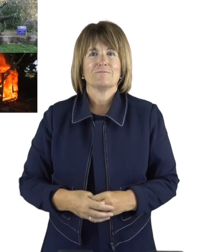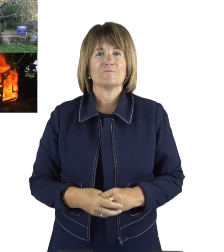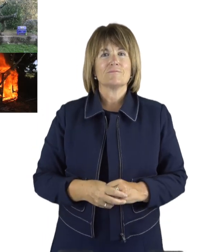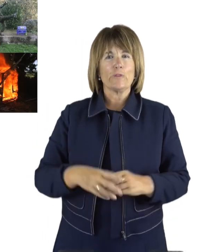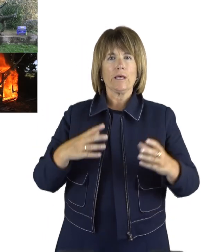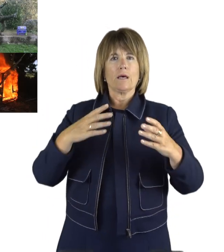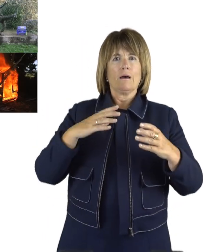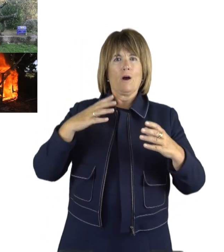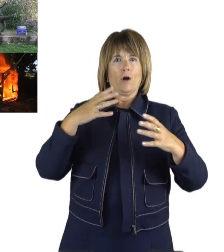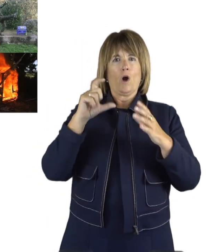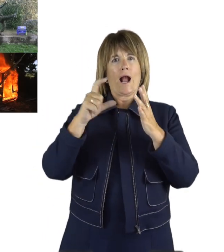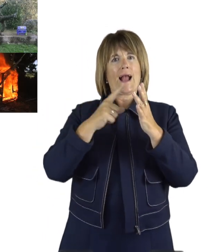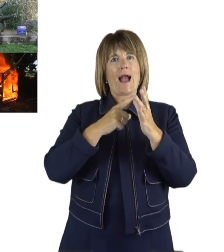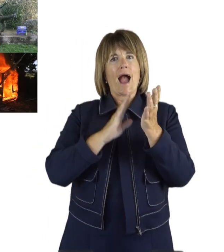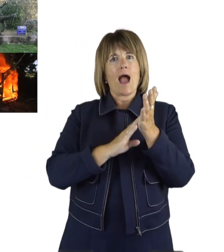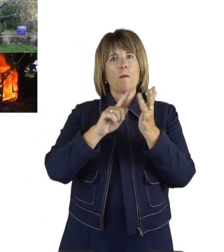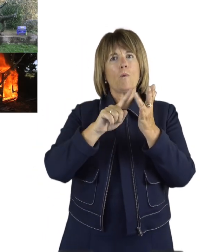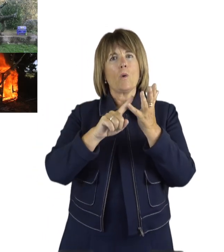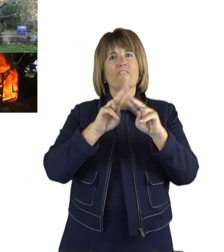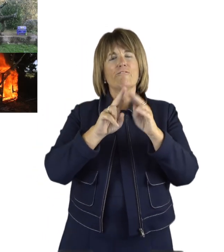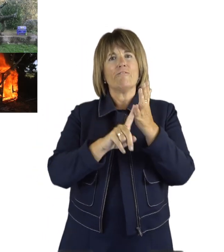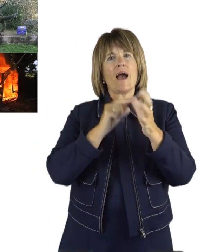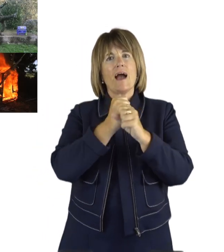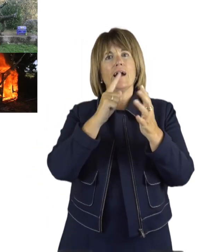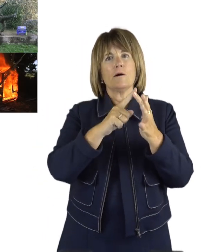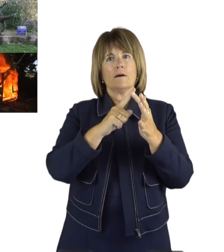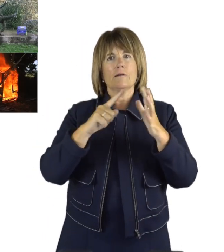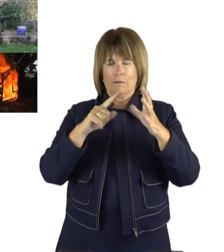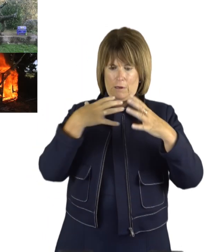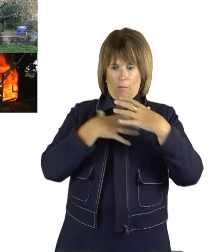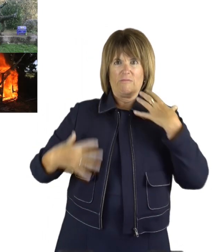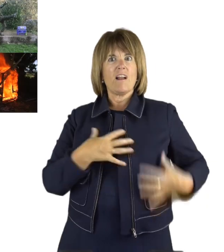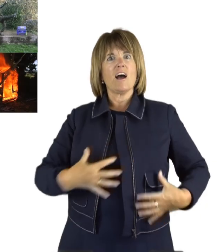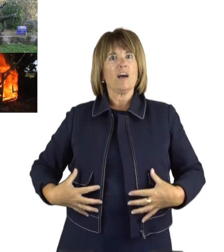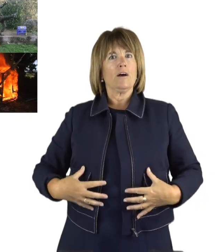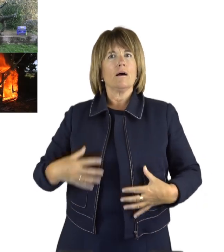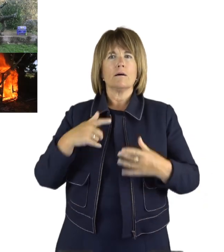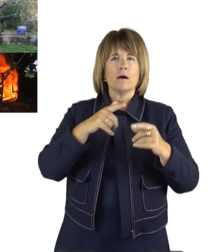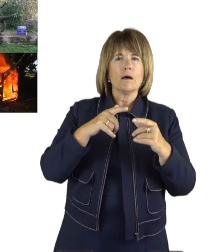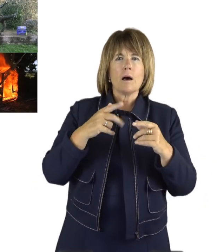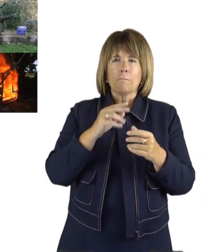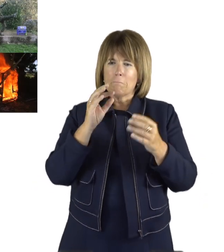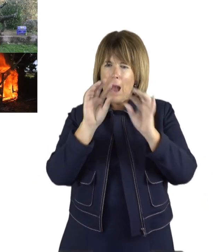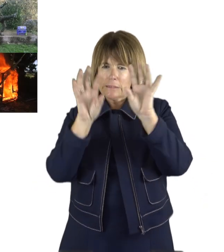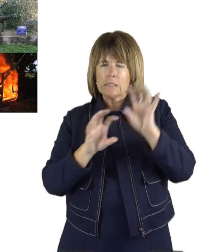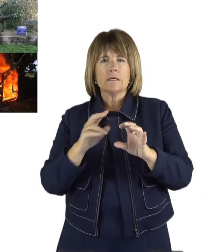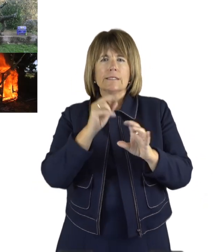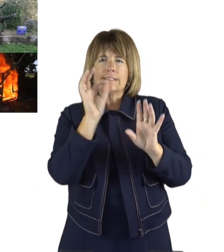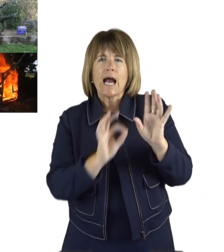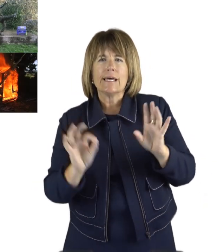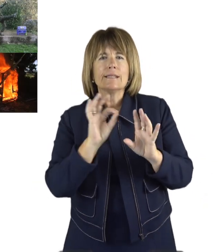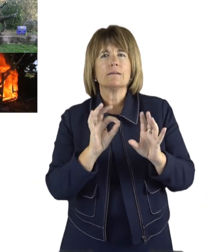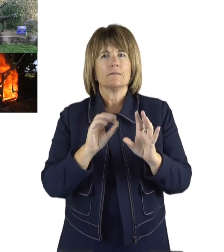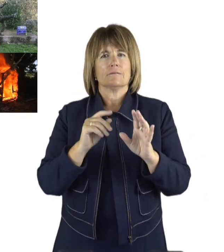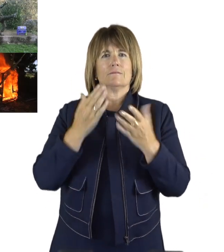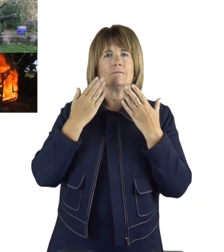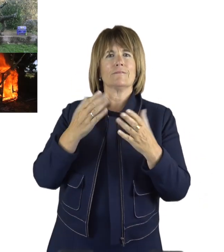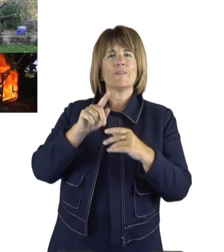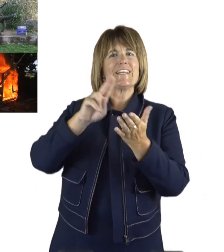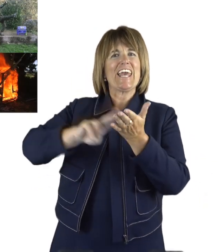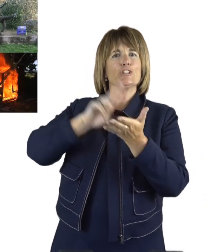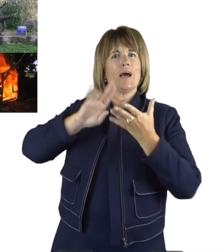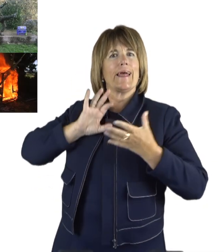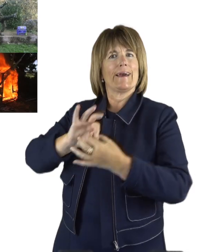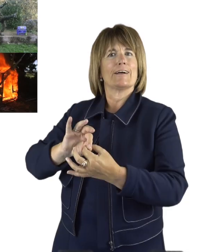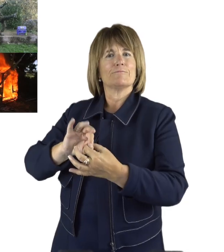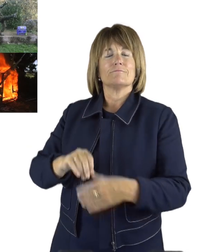Camouflage patterns and designs are appearances witnessed in the natural world.